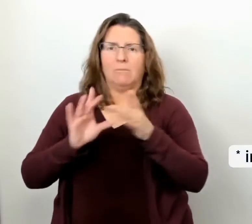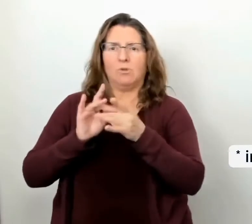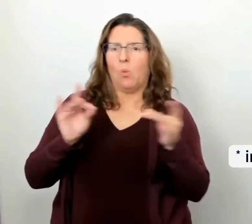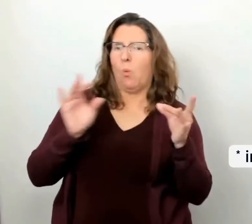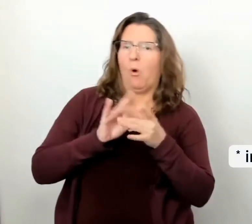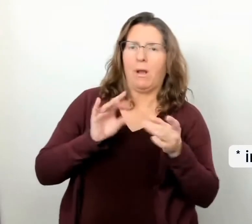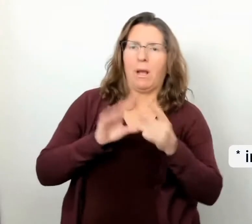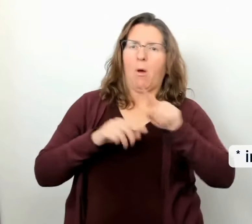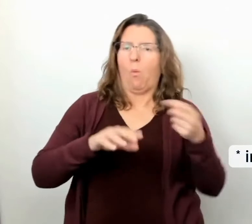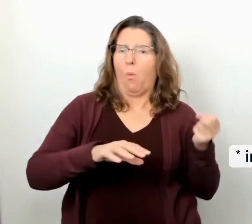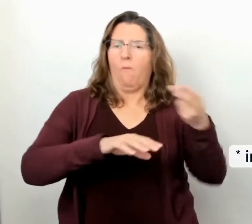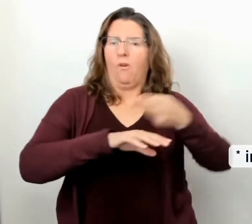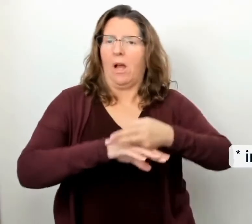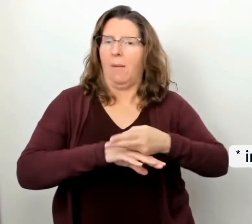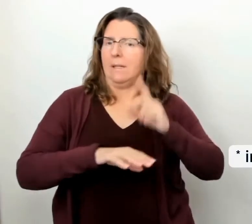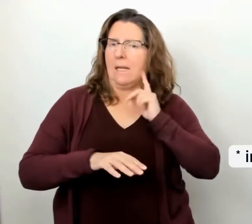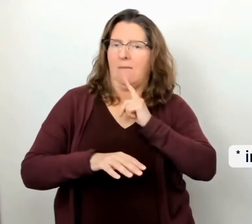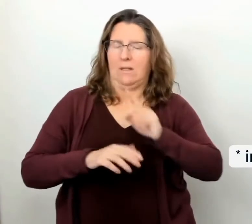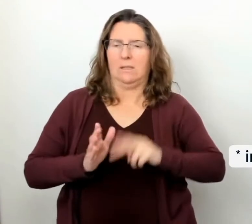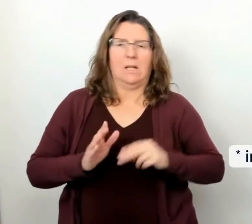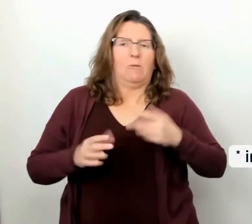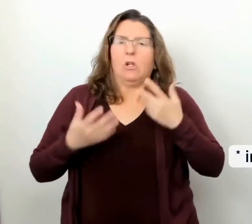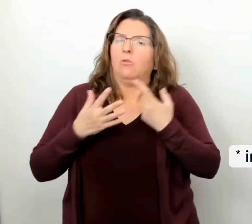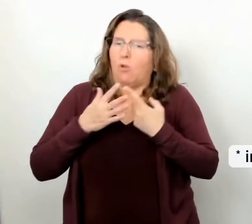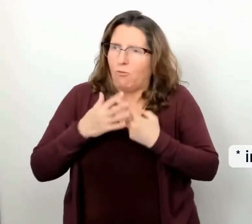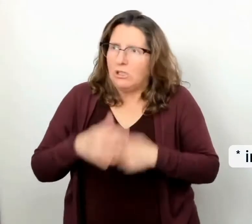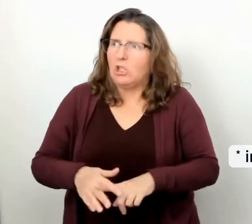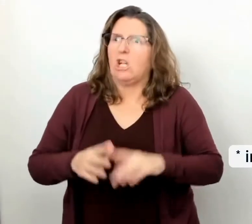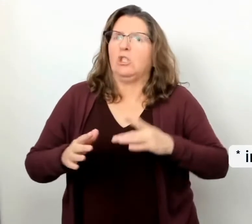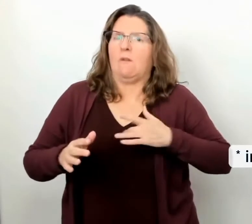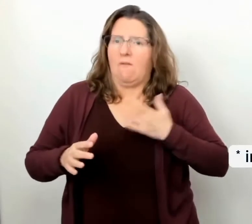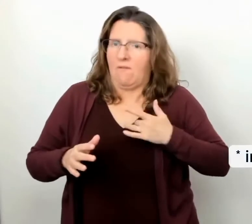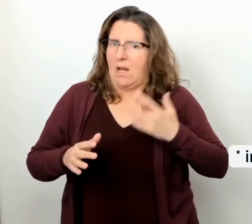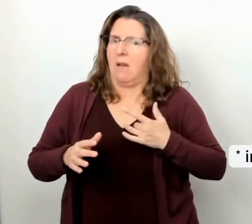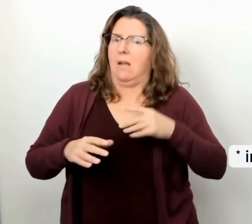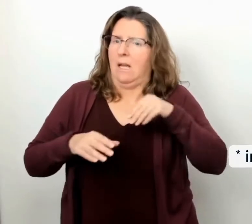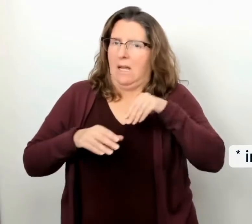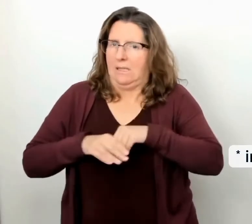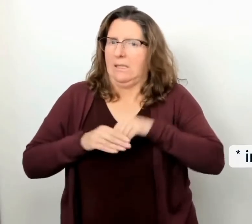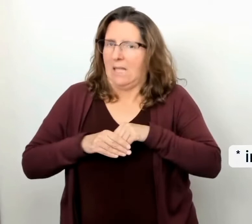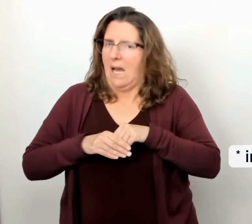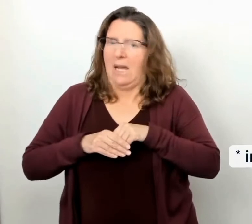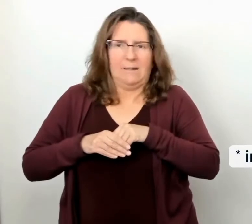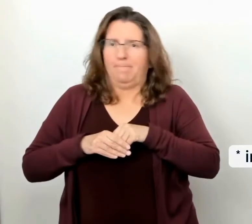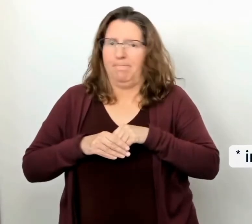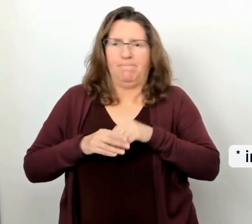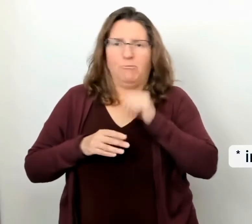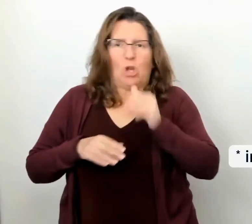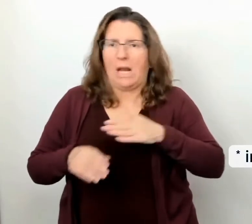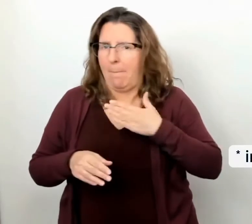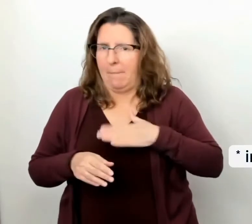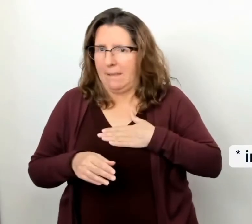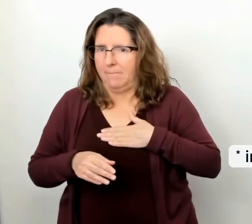I began to realize that the societal view of overcoming one's disabilities, and being praised for it, was flawed.